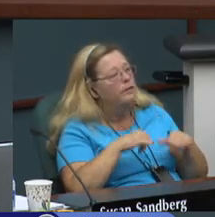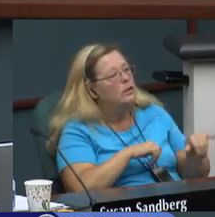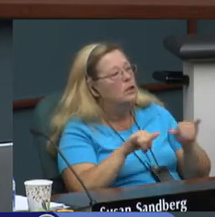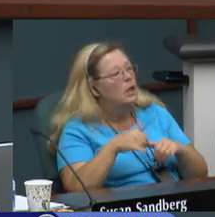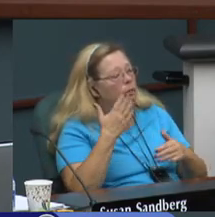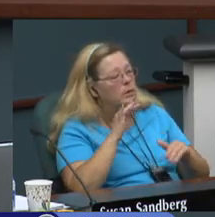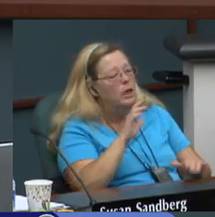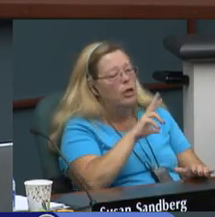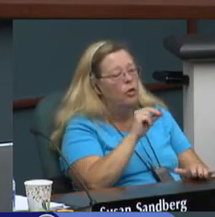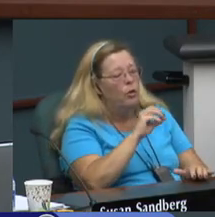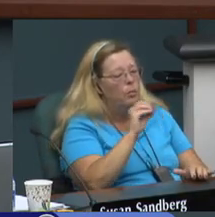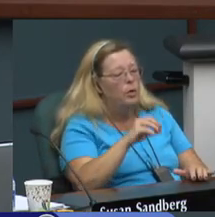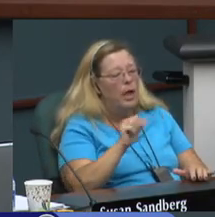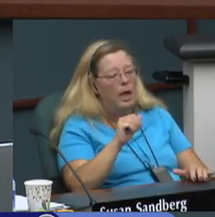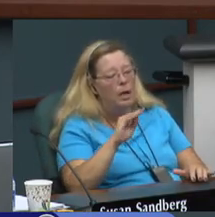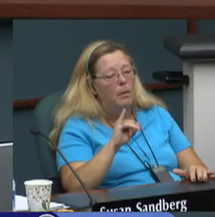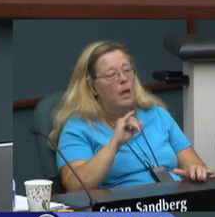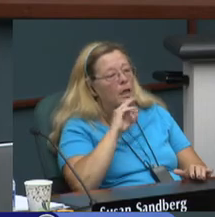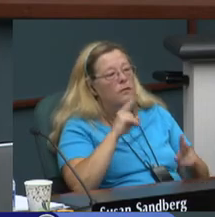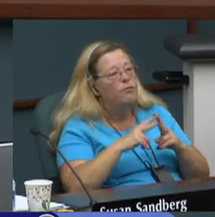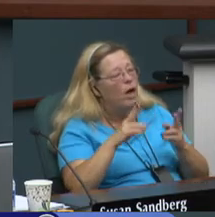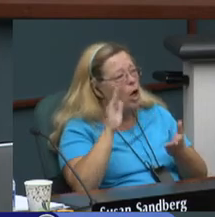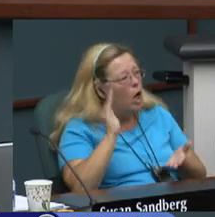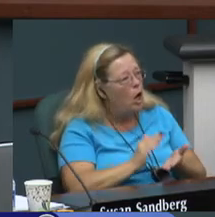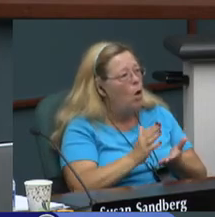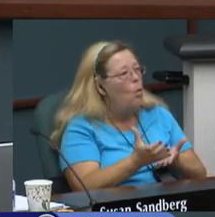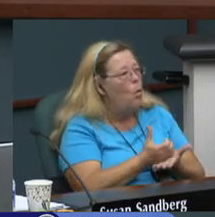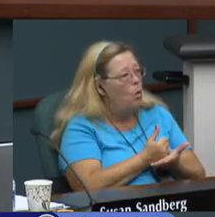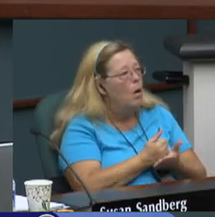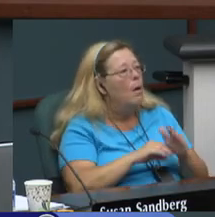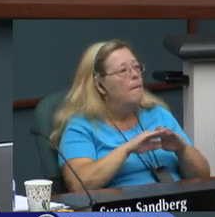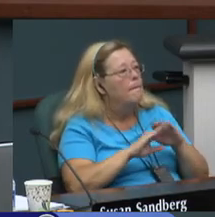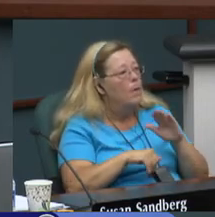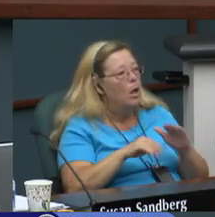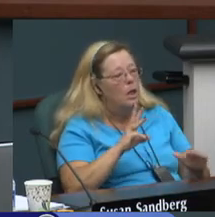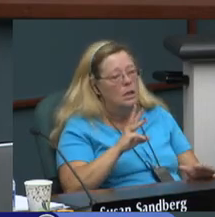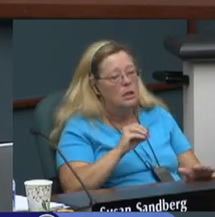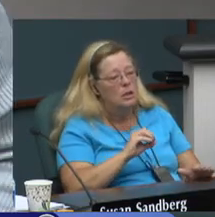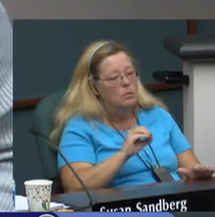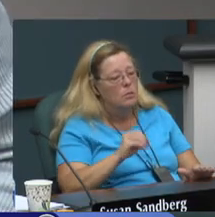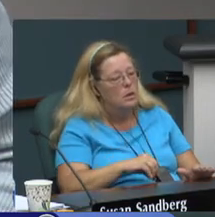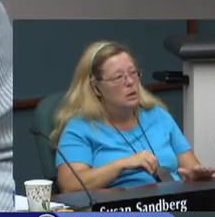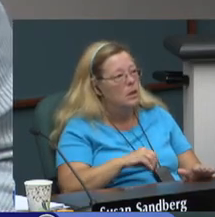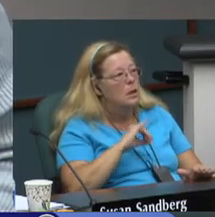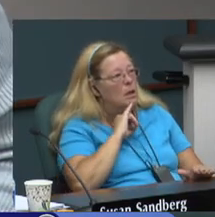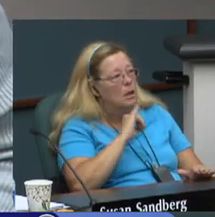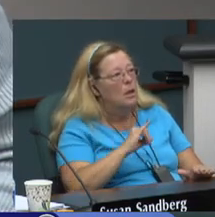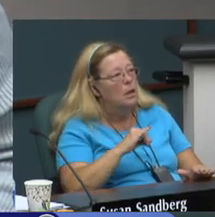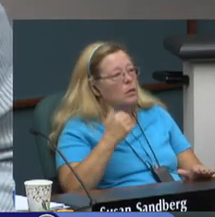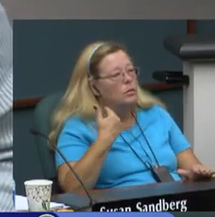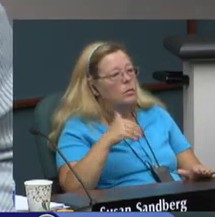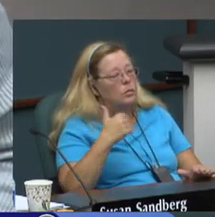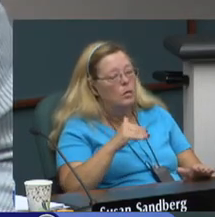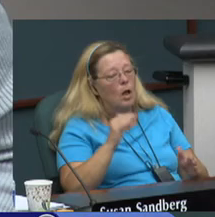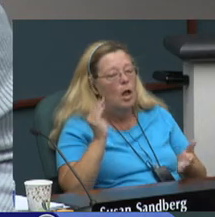is extremely low income and below yeah below below 60% is extremely low income